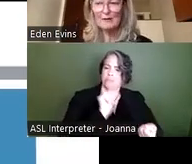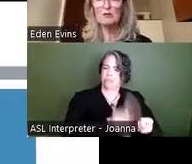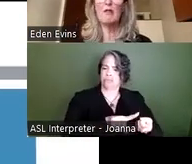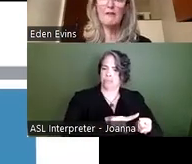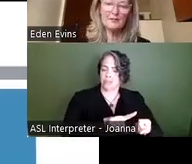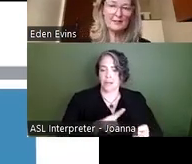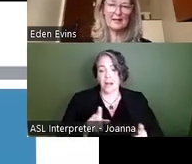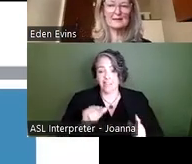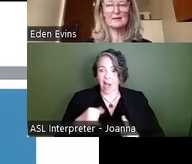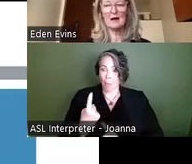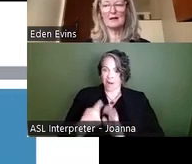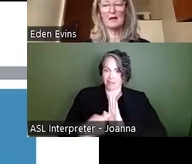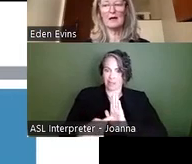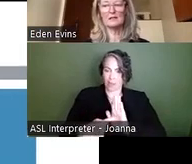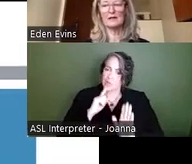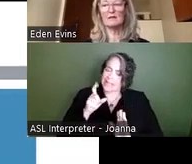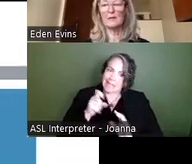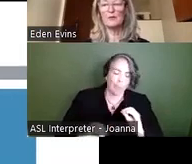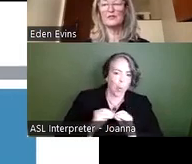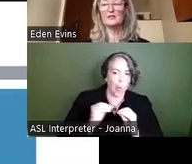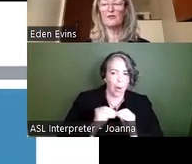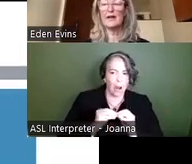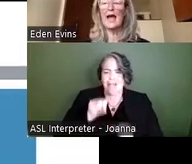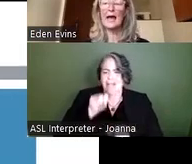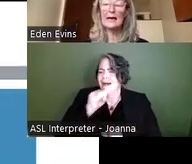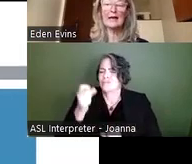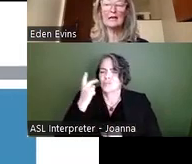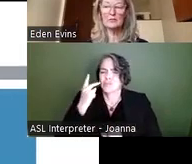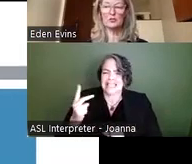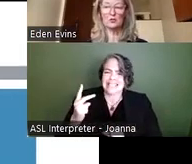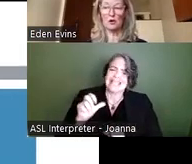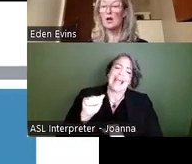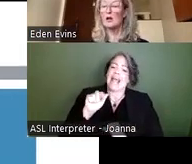would love to see an antipsychotic study in people with schizophrenia and cannabis use disorder.